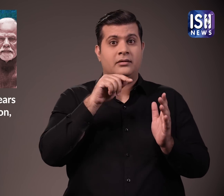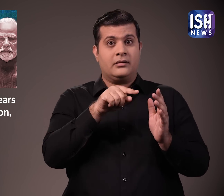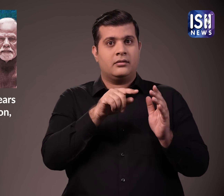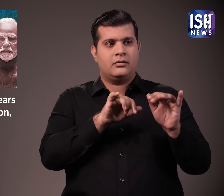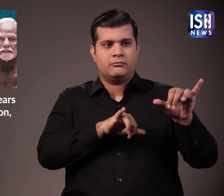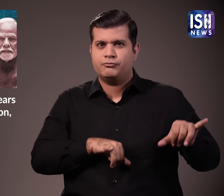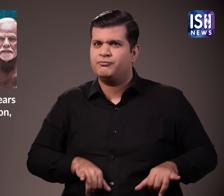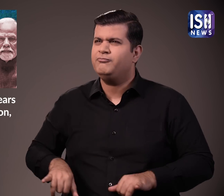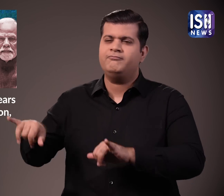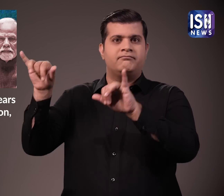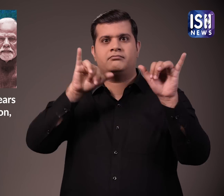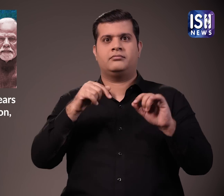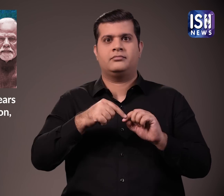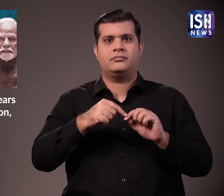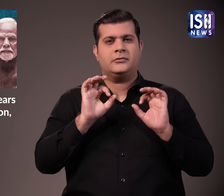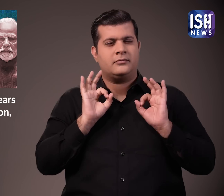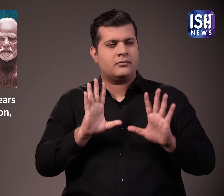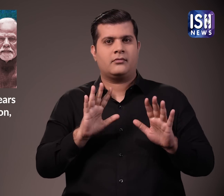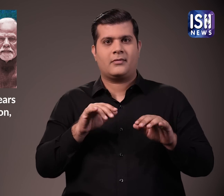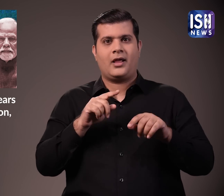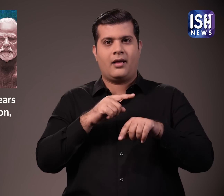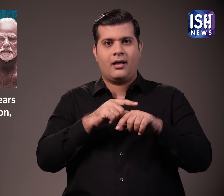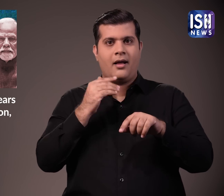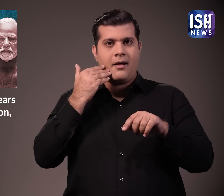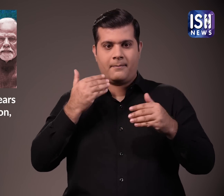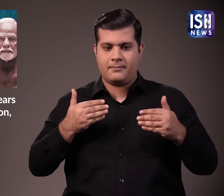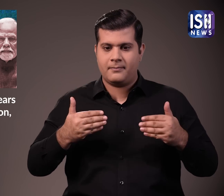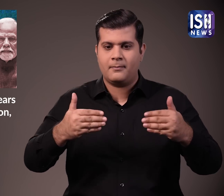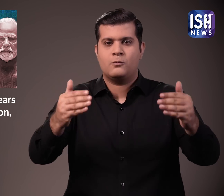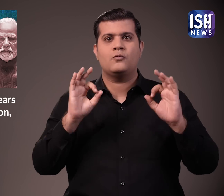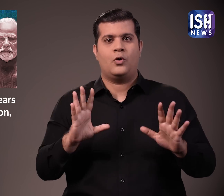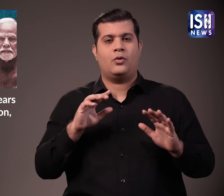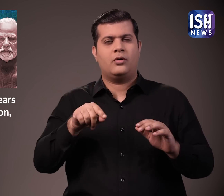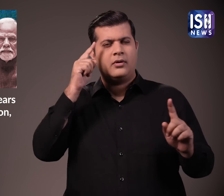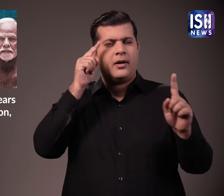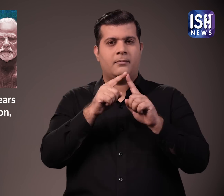It aims to conduct all these elections at the same time.